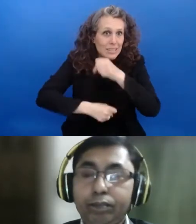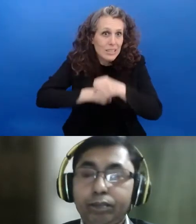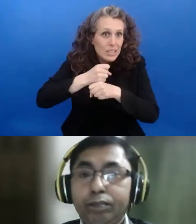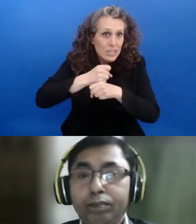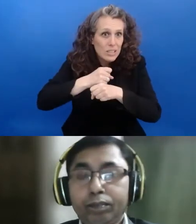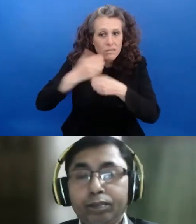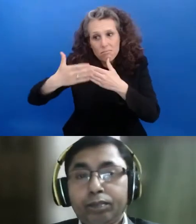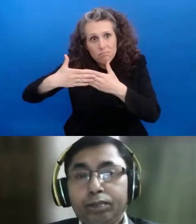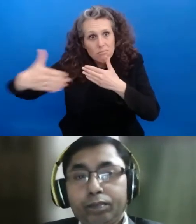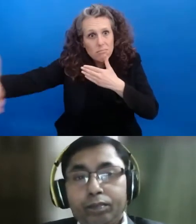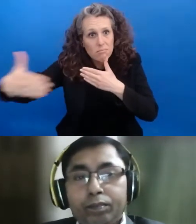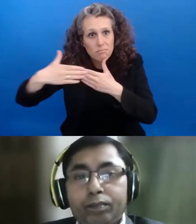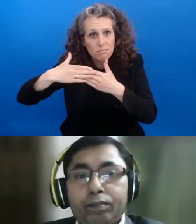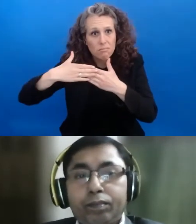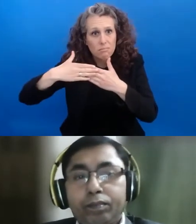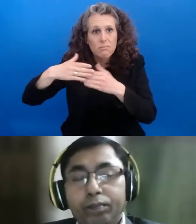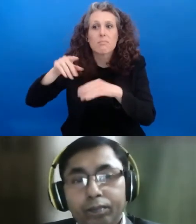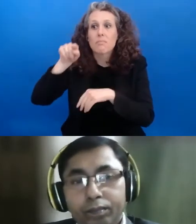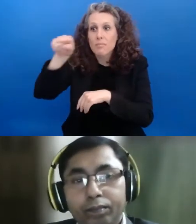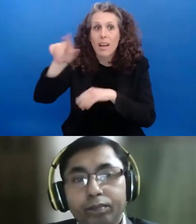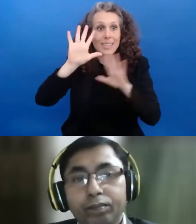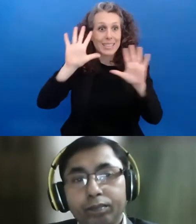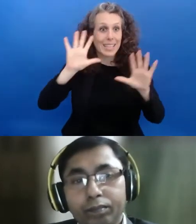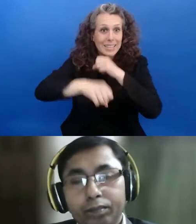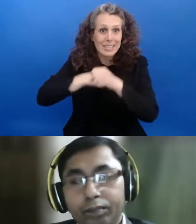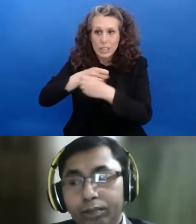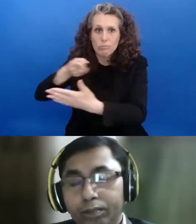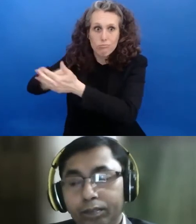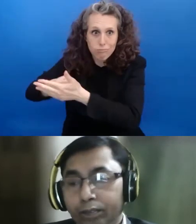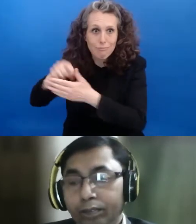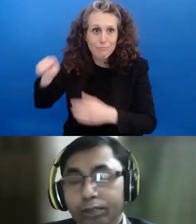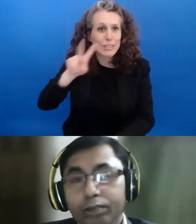reaching the year 2030 so we want to make sure that this process is also inclusive